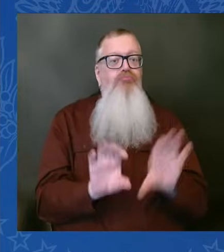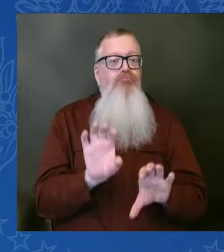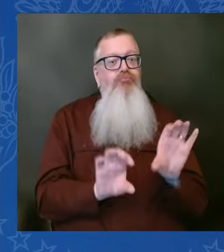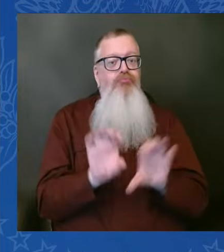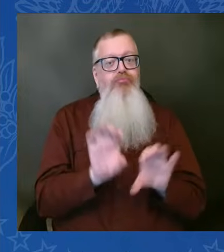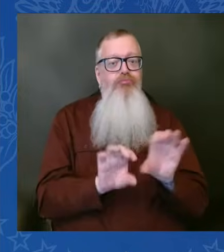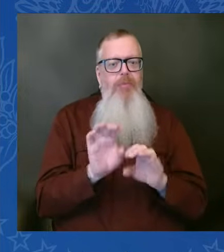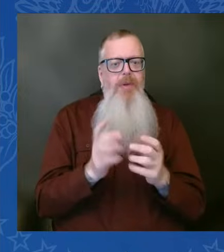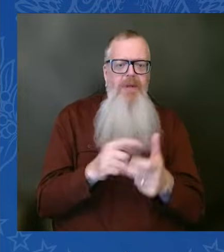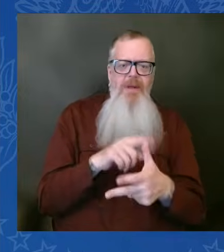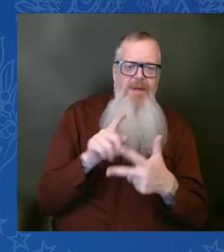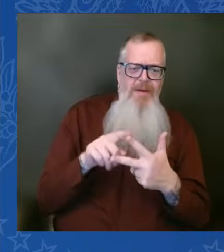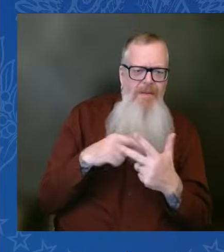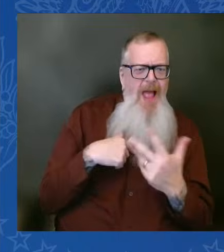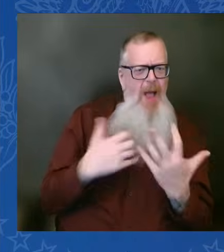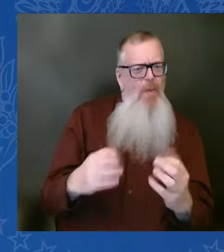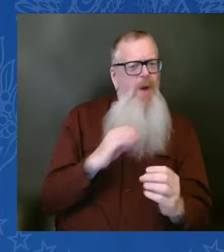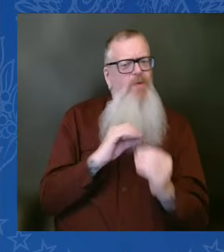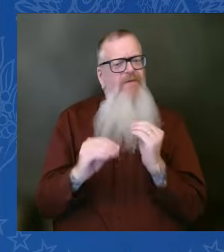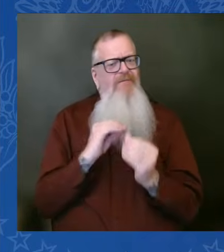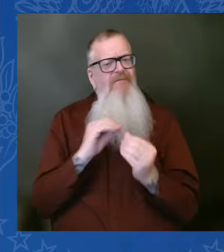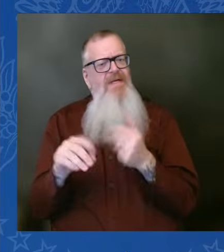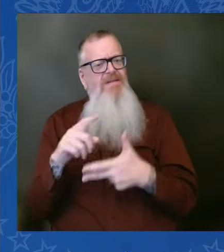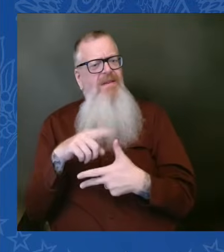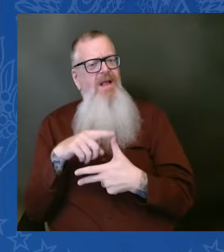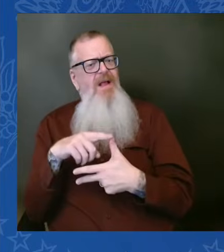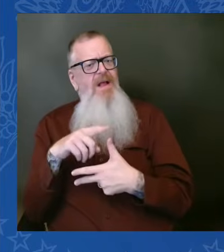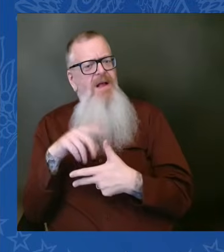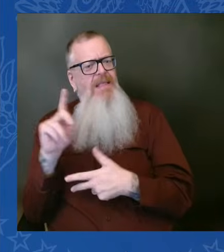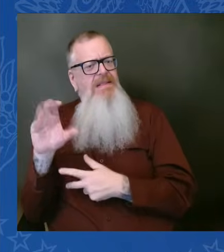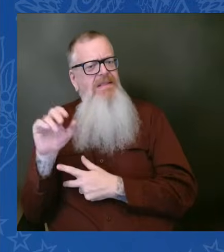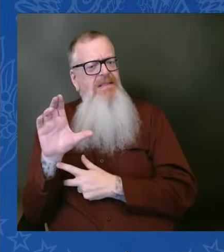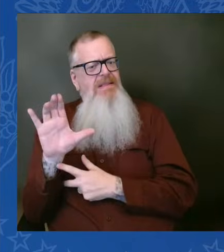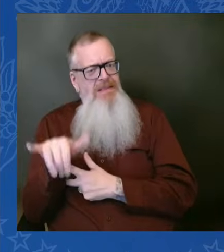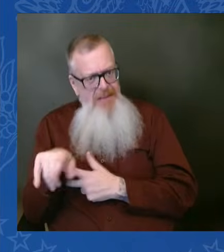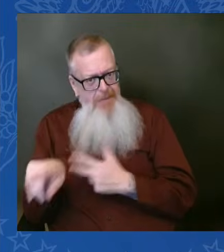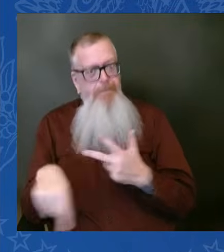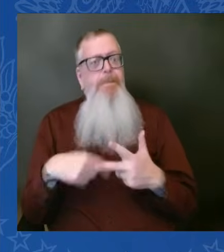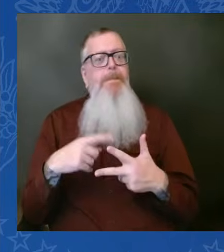when I ran was to begin to restore the middle class, to focus on people most in need.